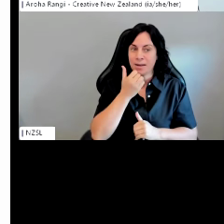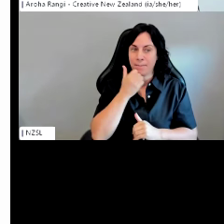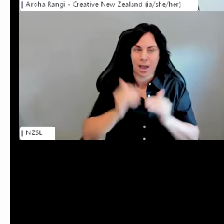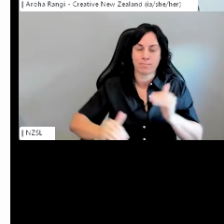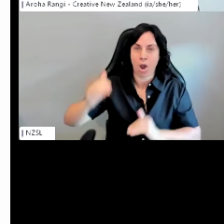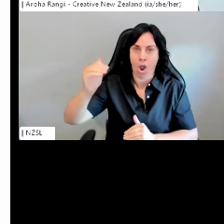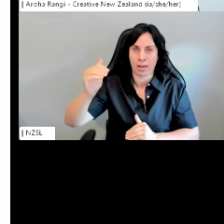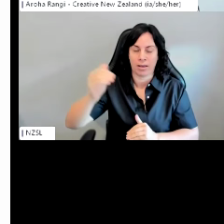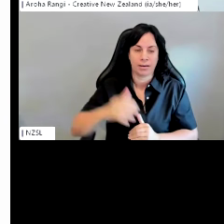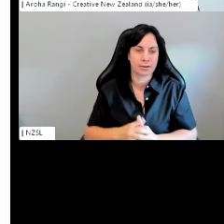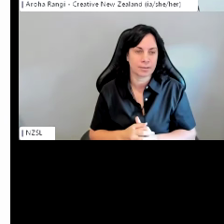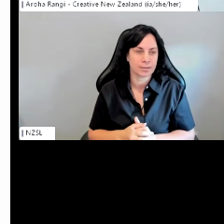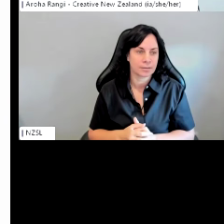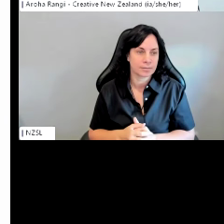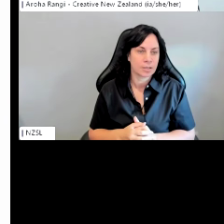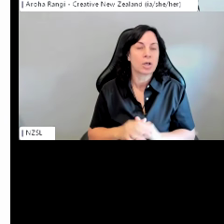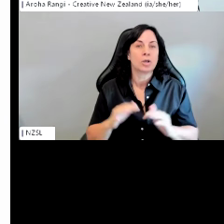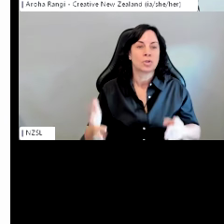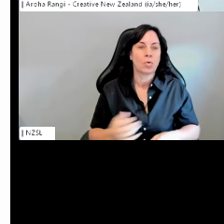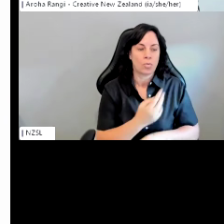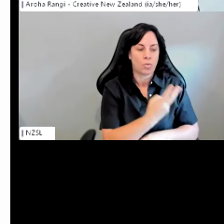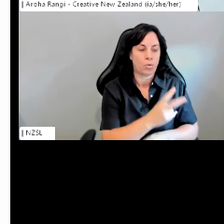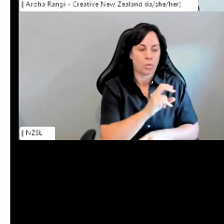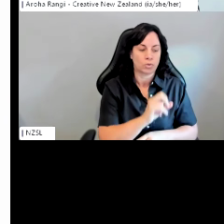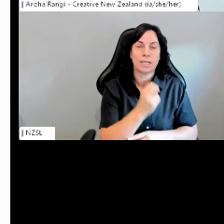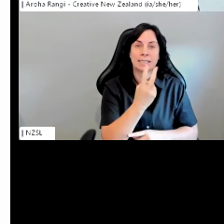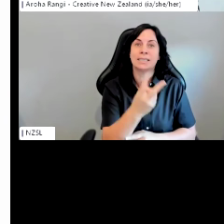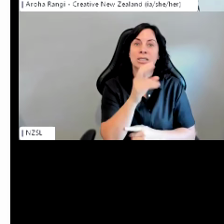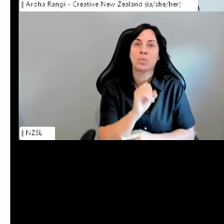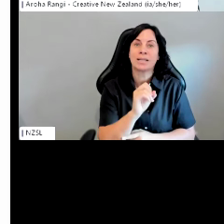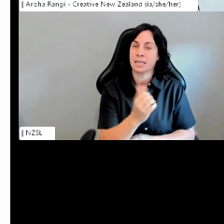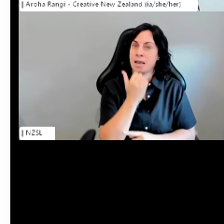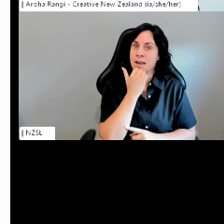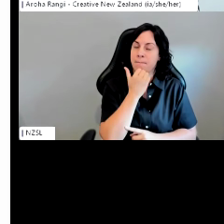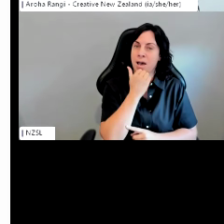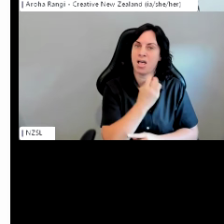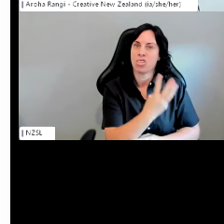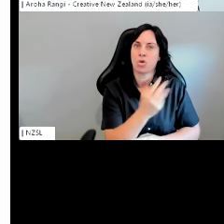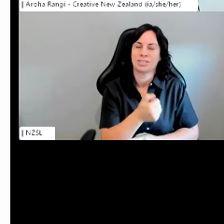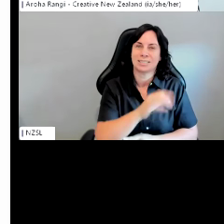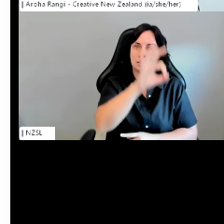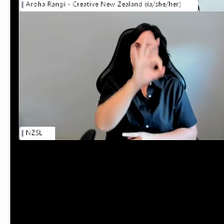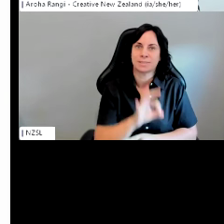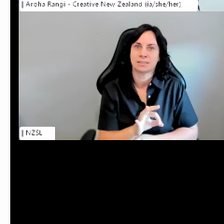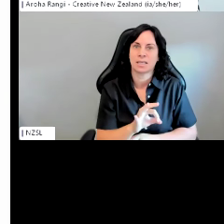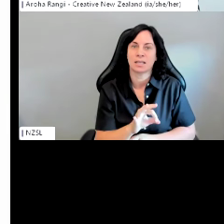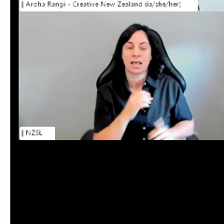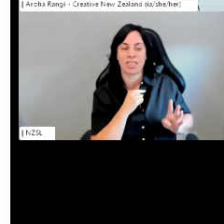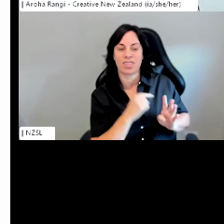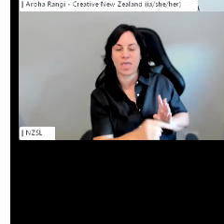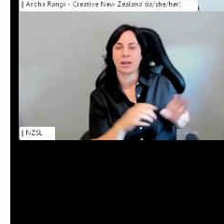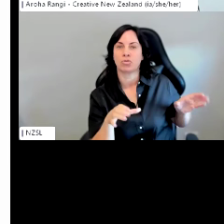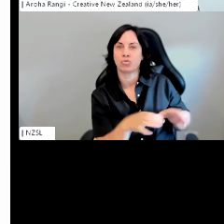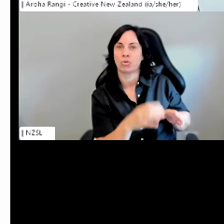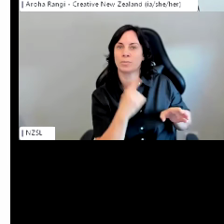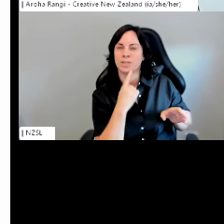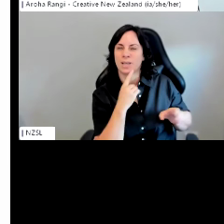Um so in 2020 this was 36% um uh said that it was too expensive. That was the number one thing and